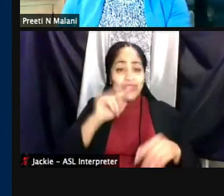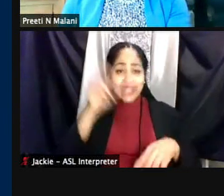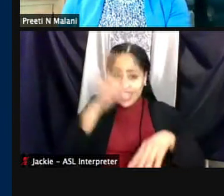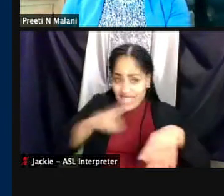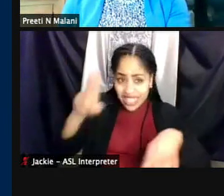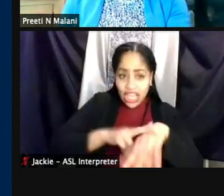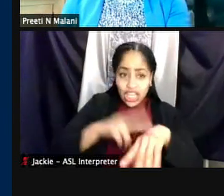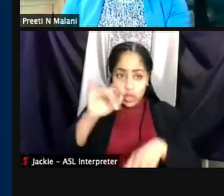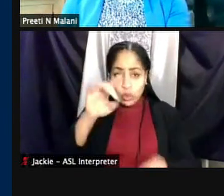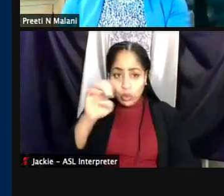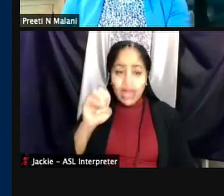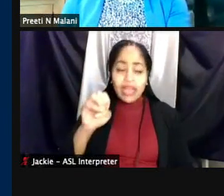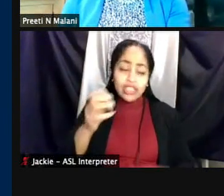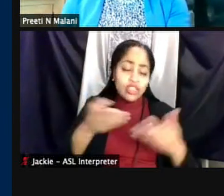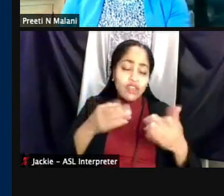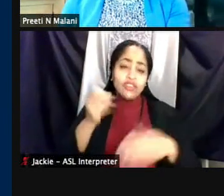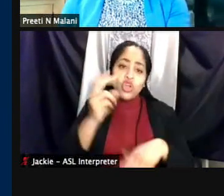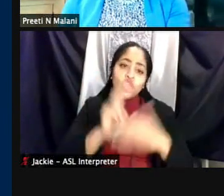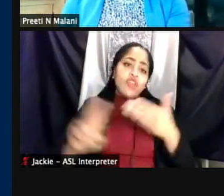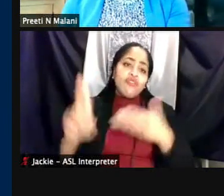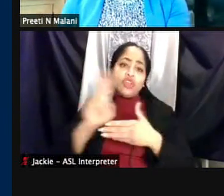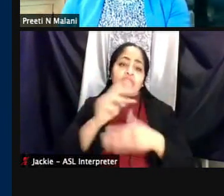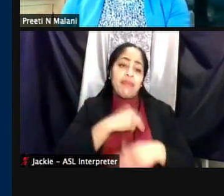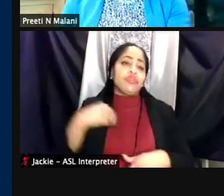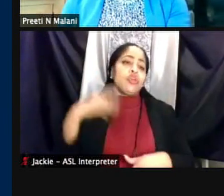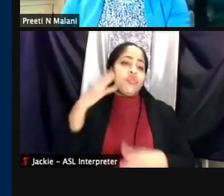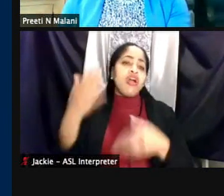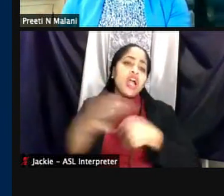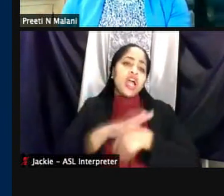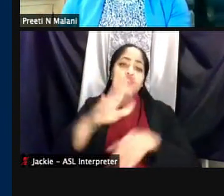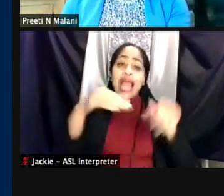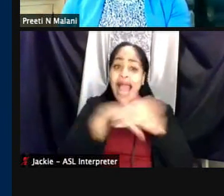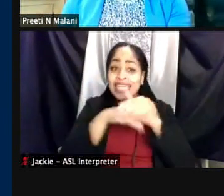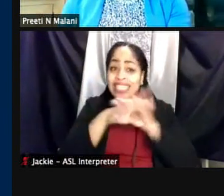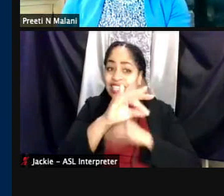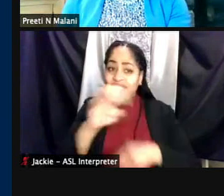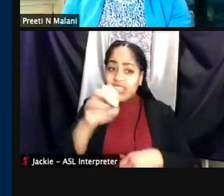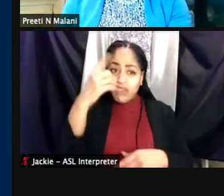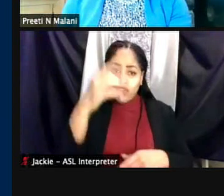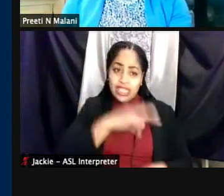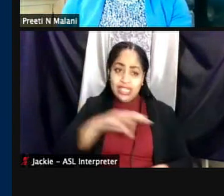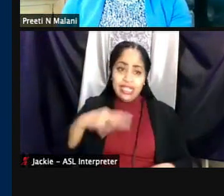So the university membership will cover the access fee for employees at the university.